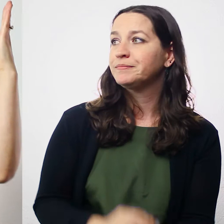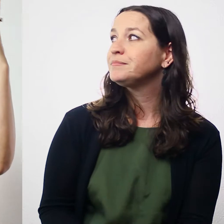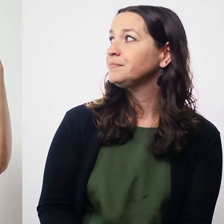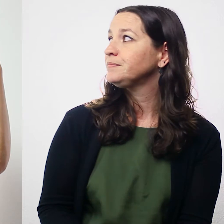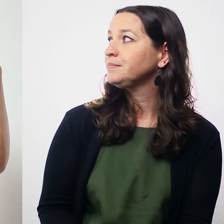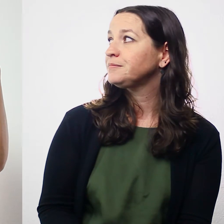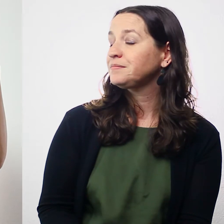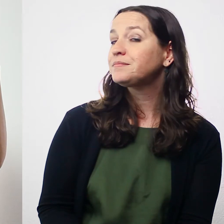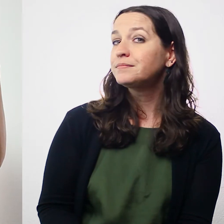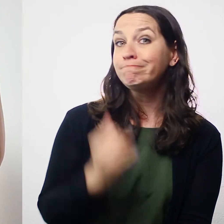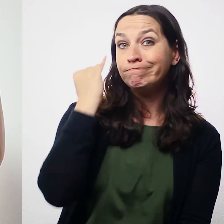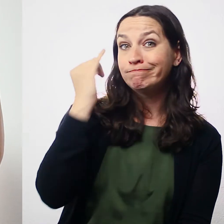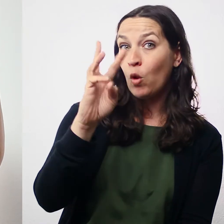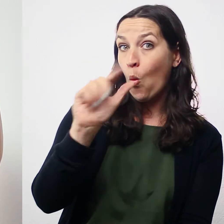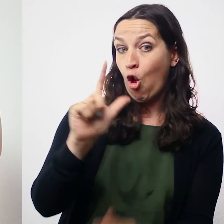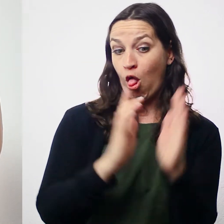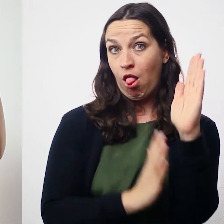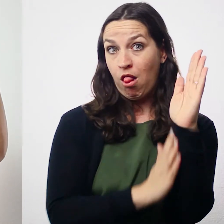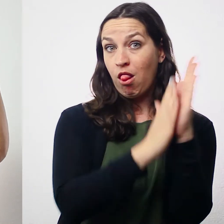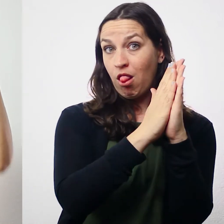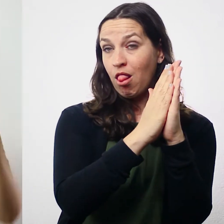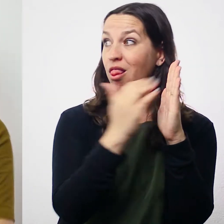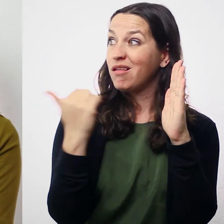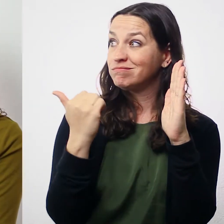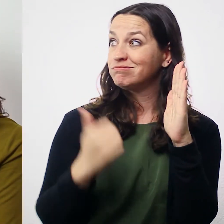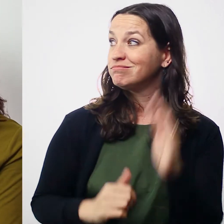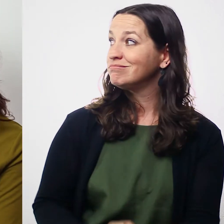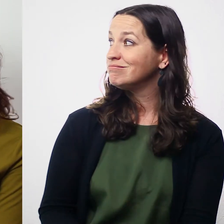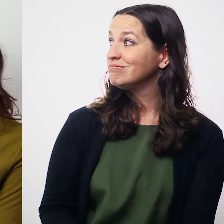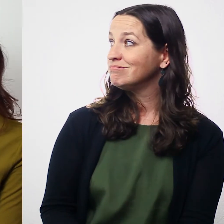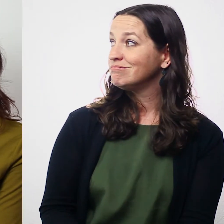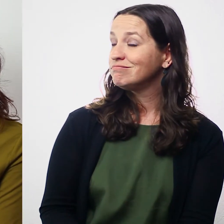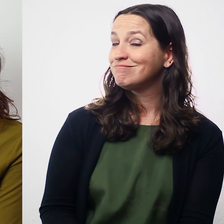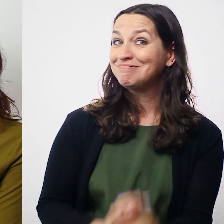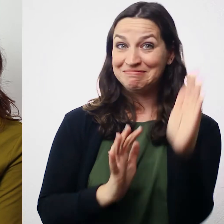and along the side of the wall, climb up the wall with your hand. And so it looks like this until